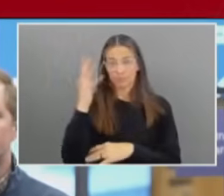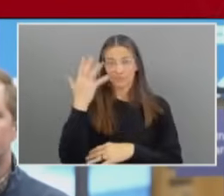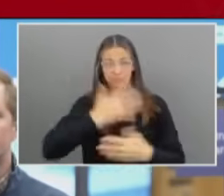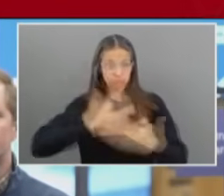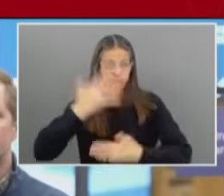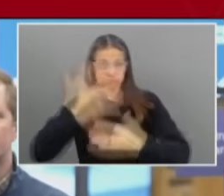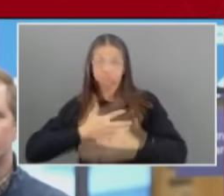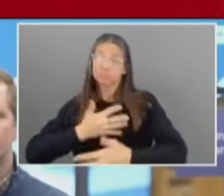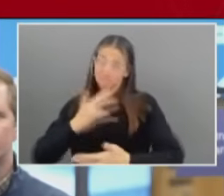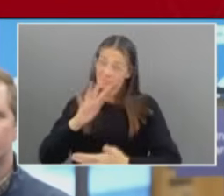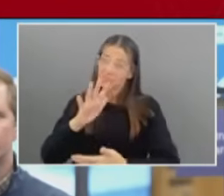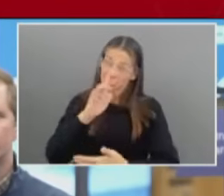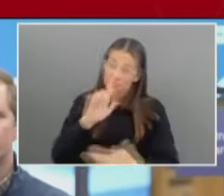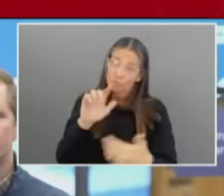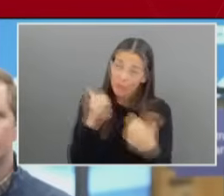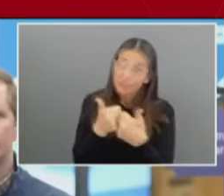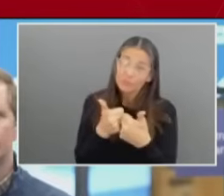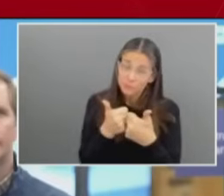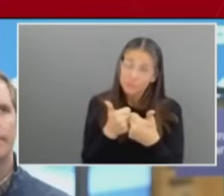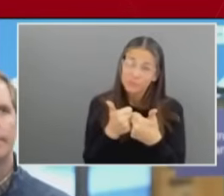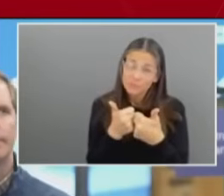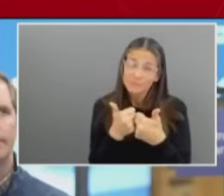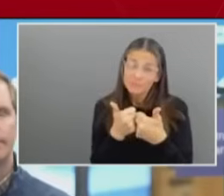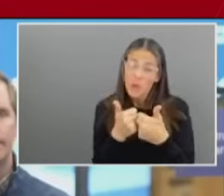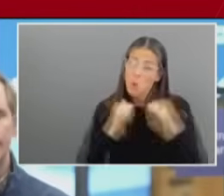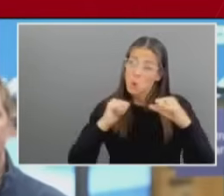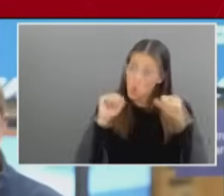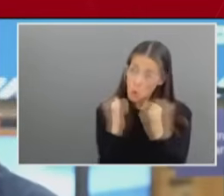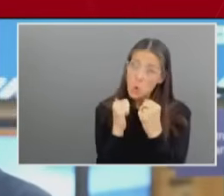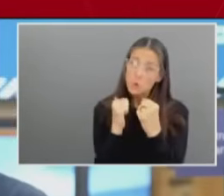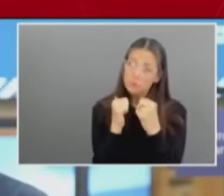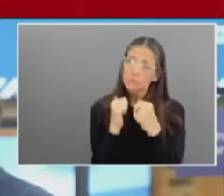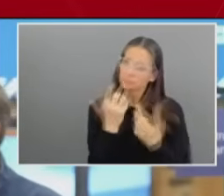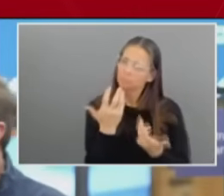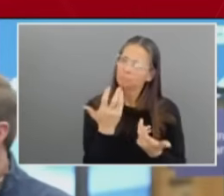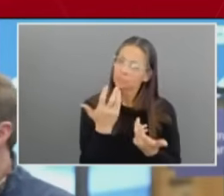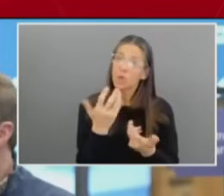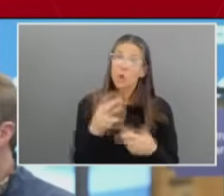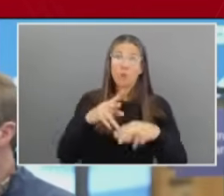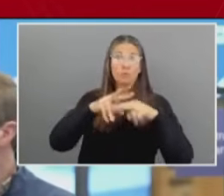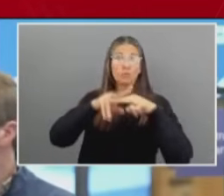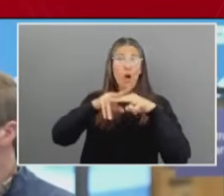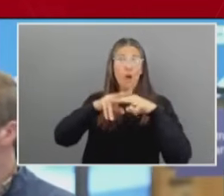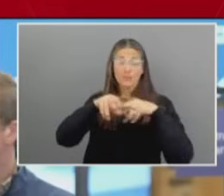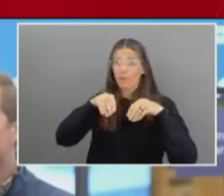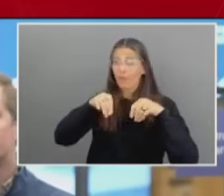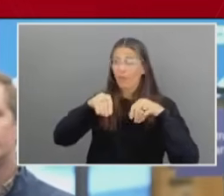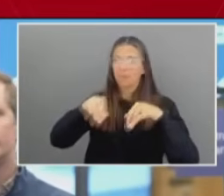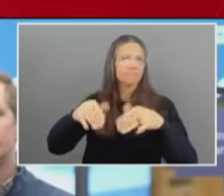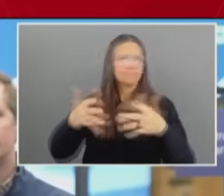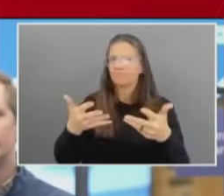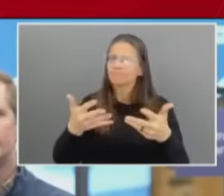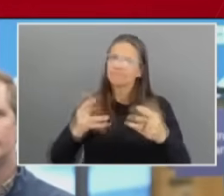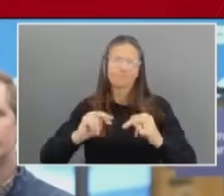REMEMBER, WITH ICE AND DOWNED TREES AND EXTREME COLD, THEY REMAIN A CHALLENGE. THIS WEEK.